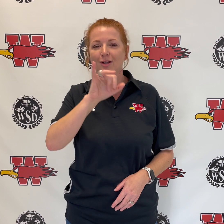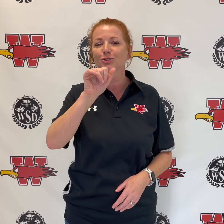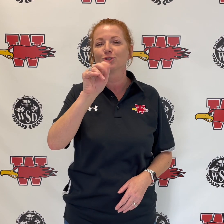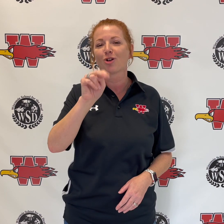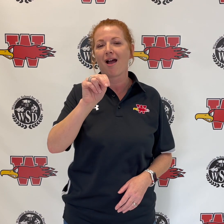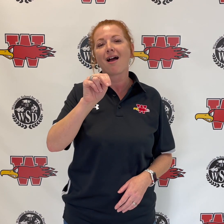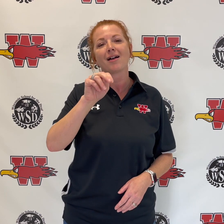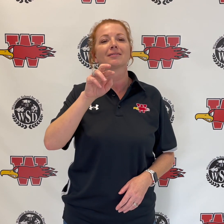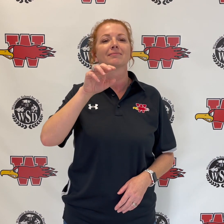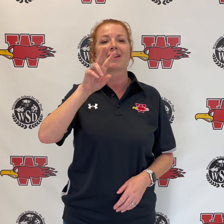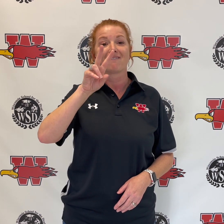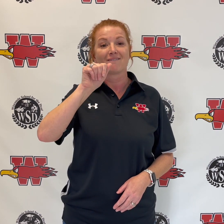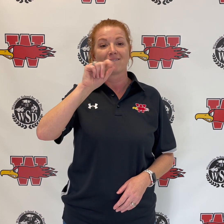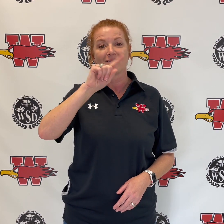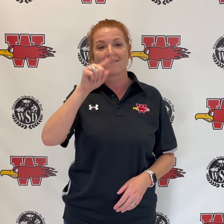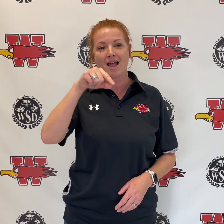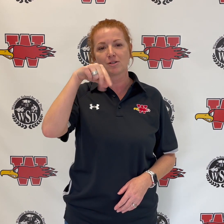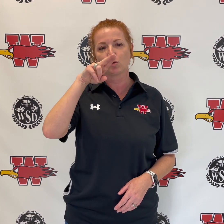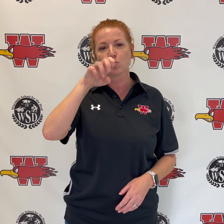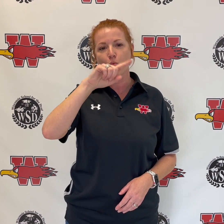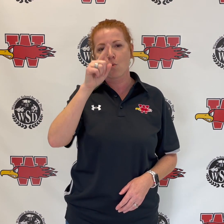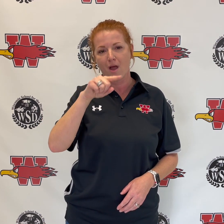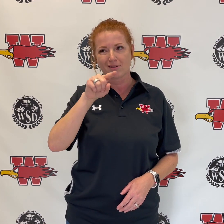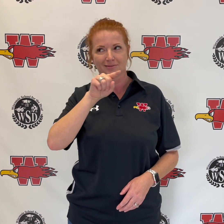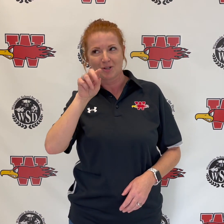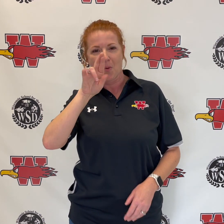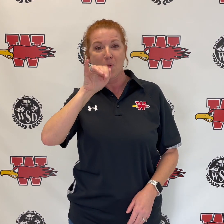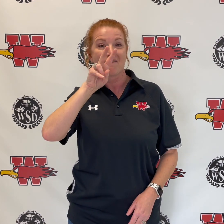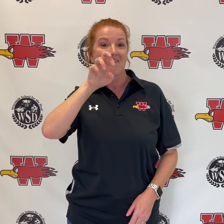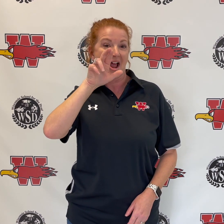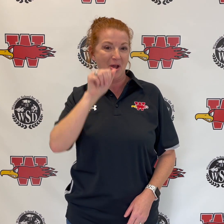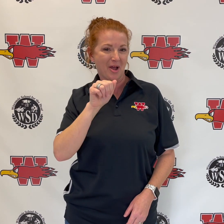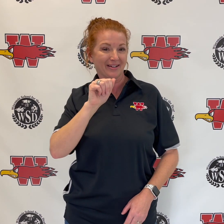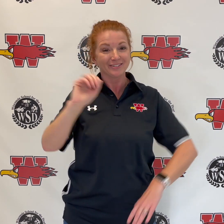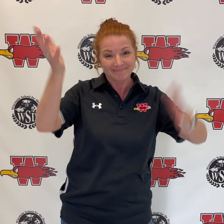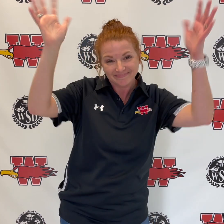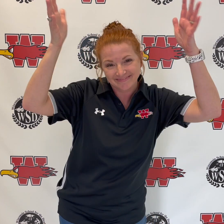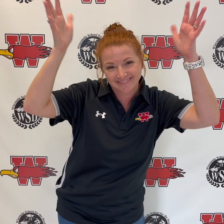this person is fearless! Congratulations to Jan Vazquez-Rivera. Congratulations!